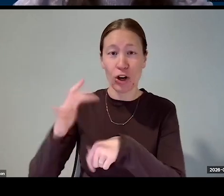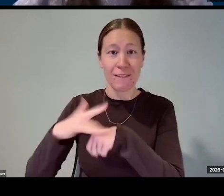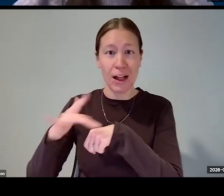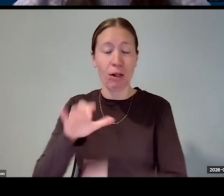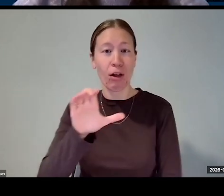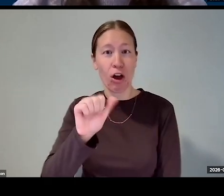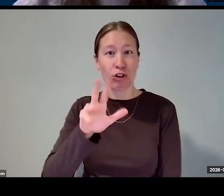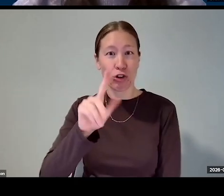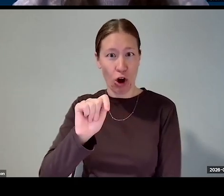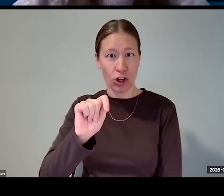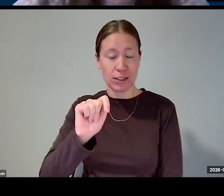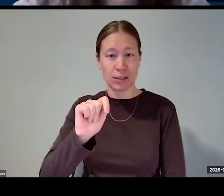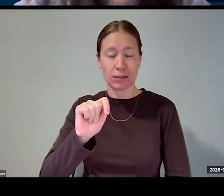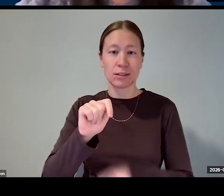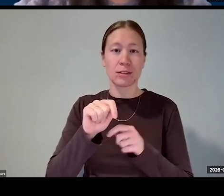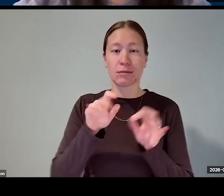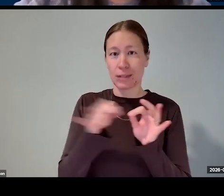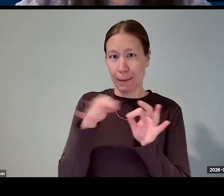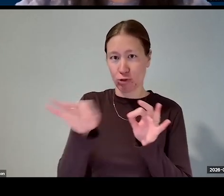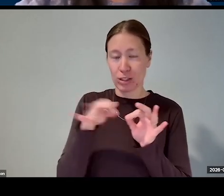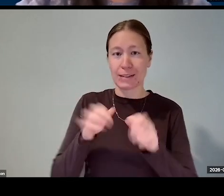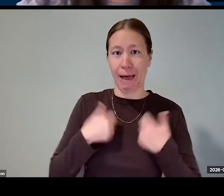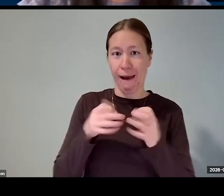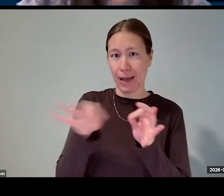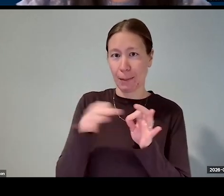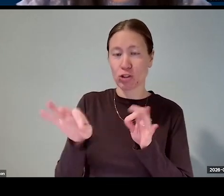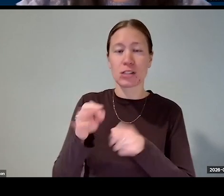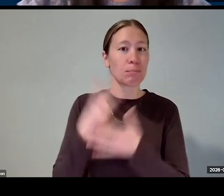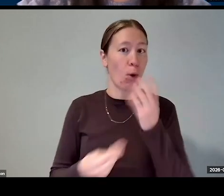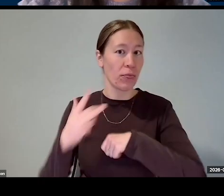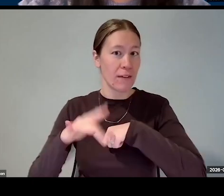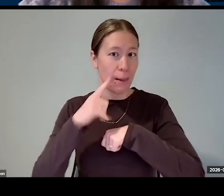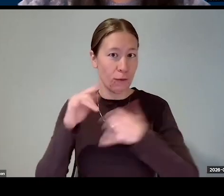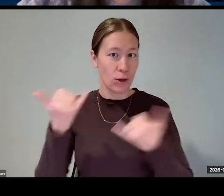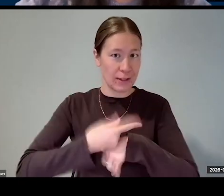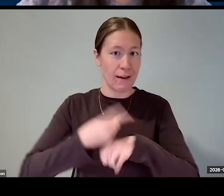or live captioning services are both available for today's workshop.